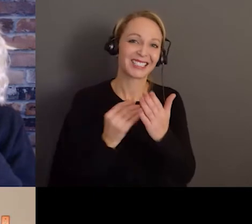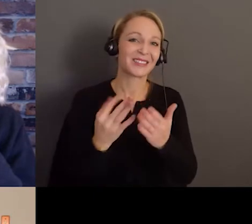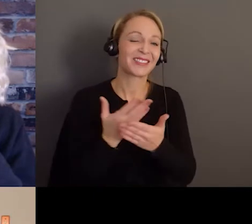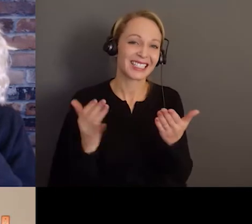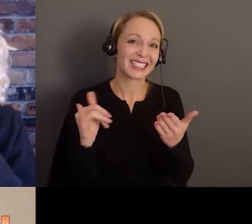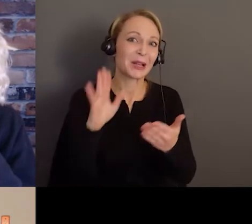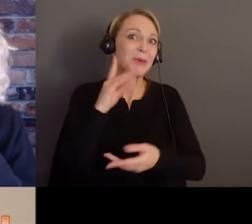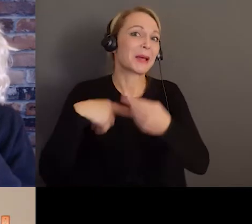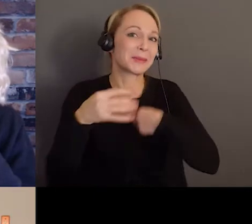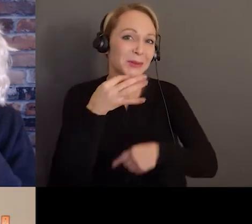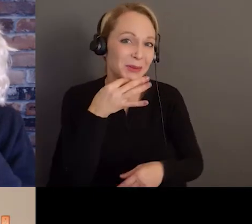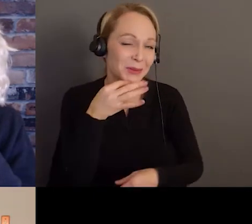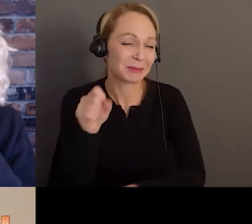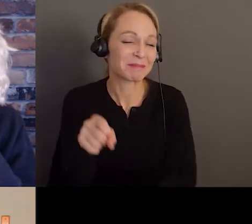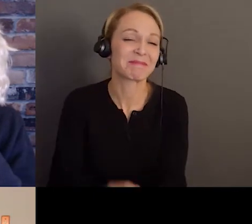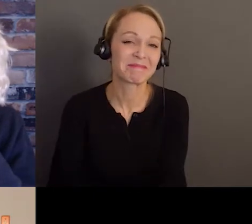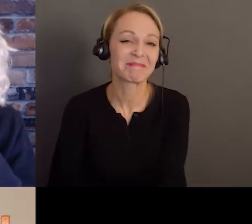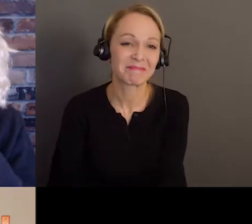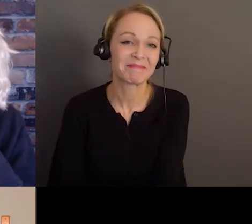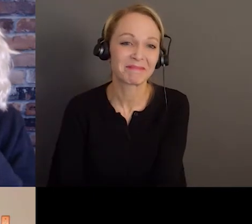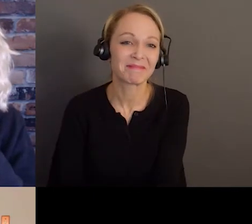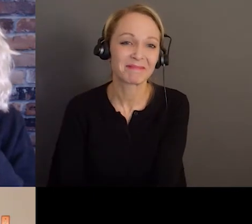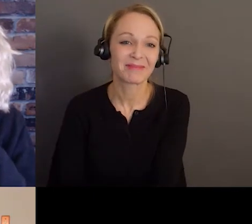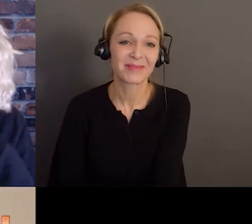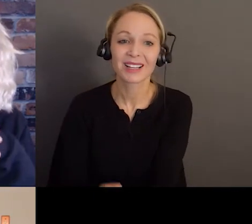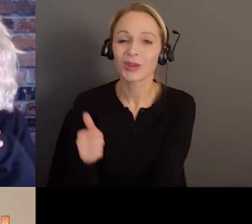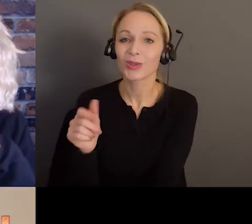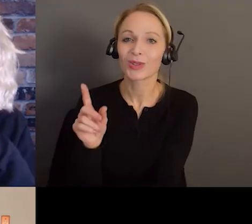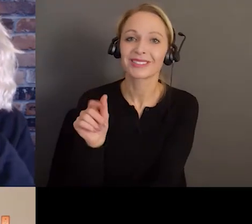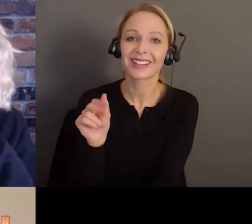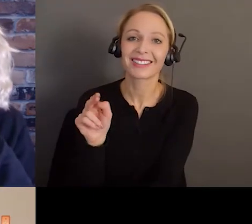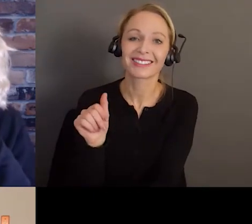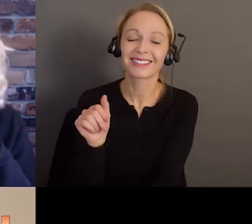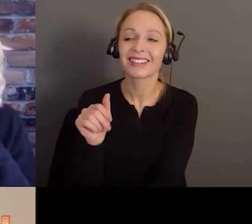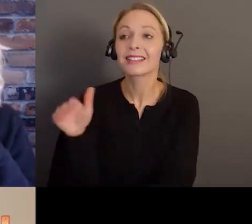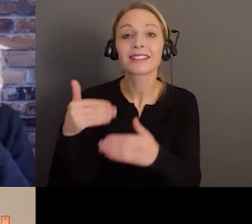COOL. NEXT QUESTION IS COMING FROM DANIEL HOLMES -- DANIELLE,